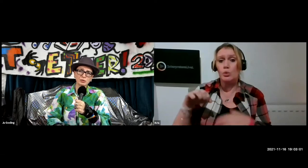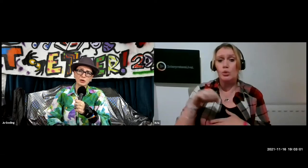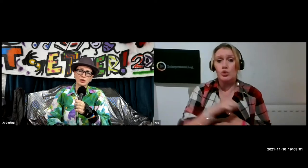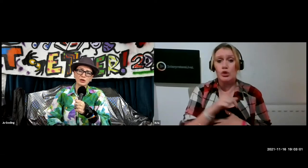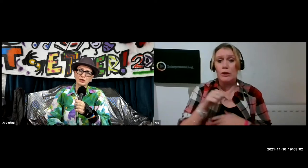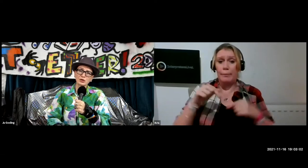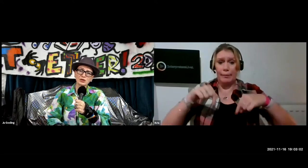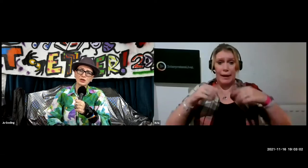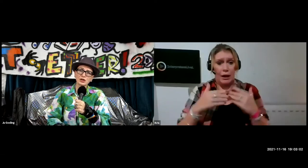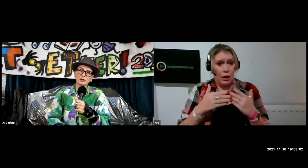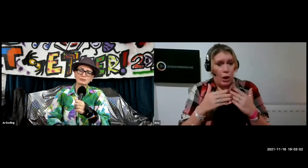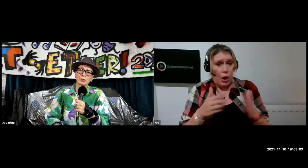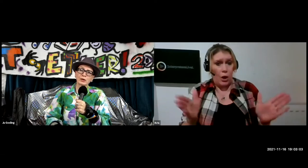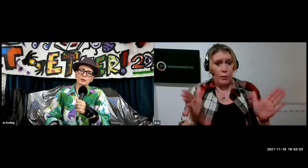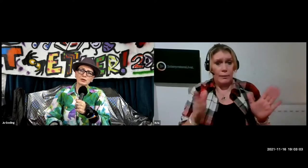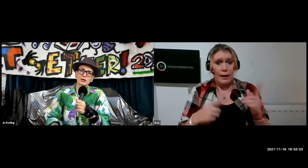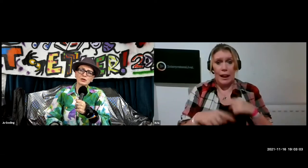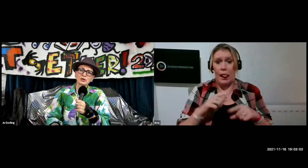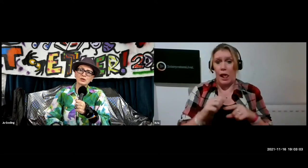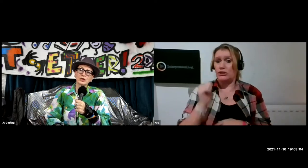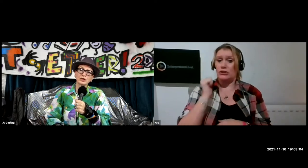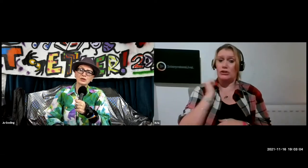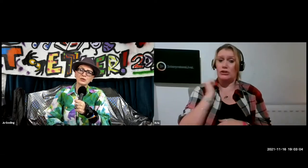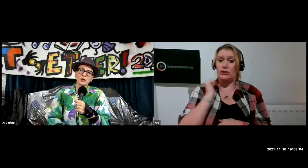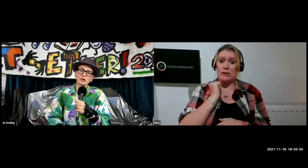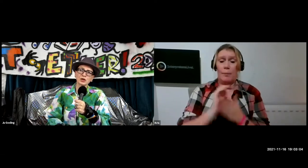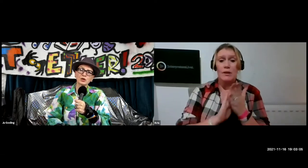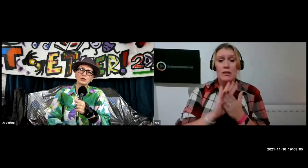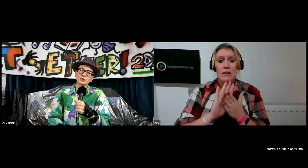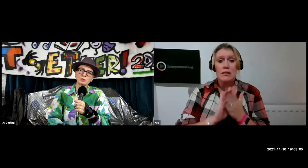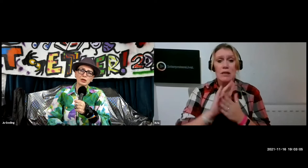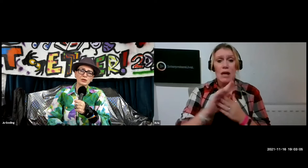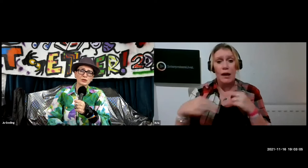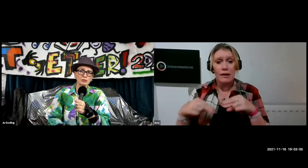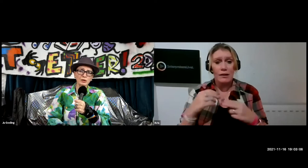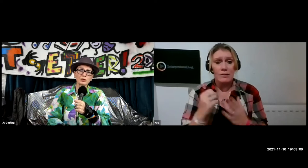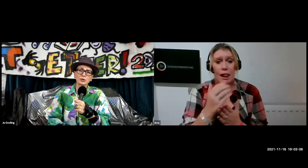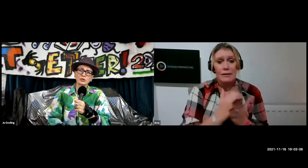opening last year Sign Dance Collective had a show based around one of his